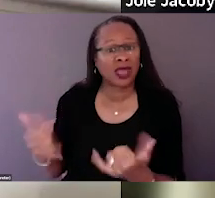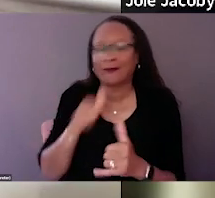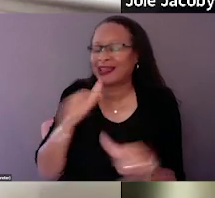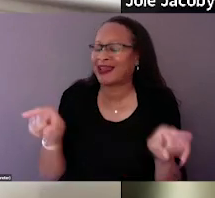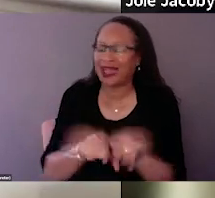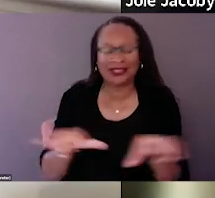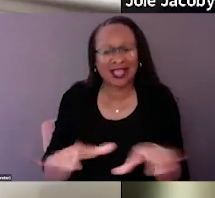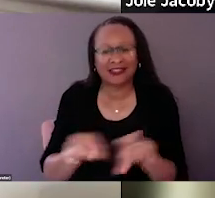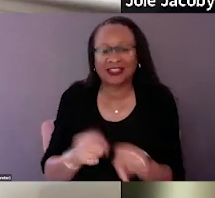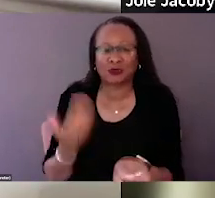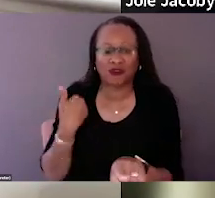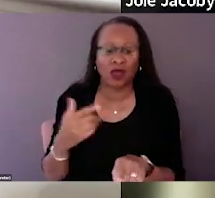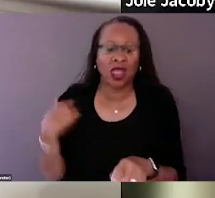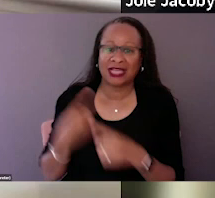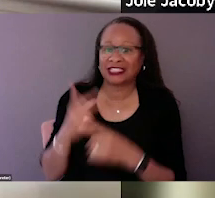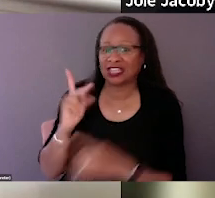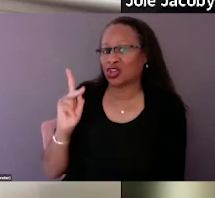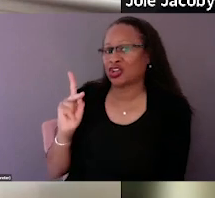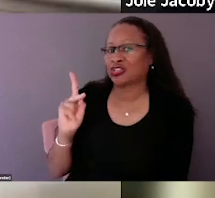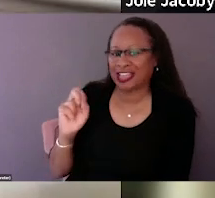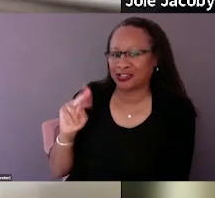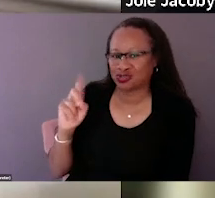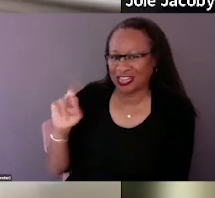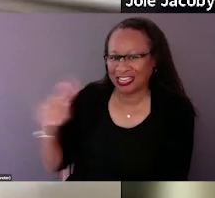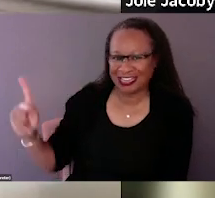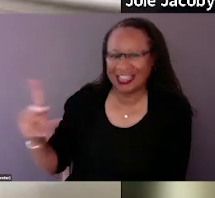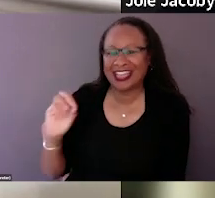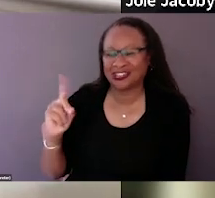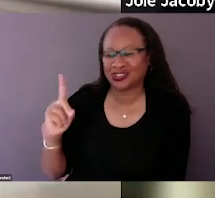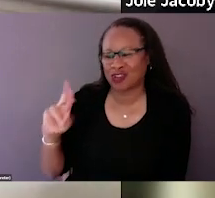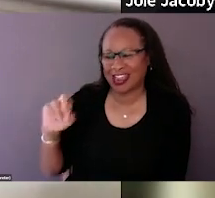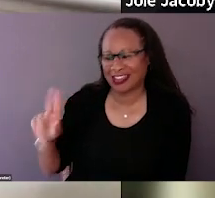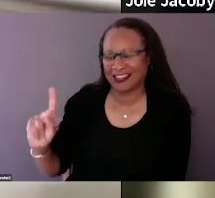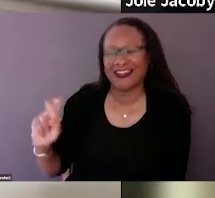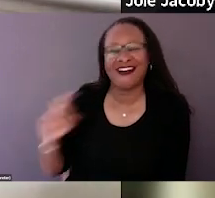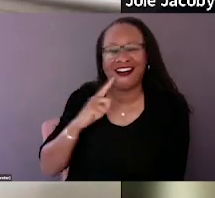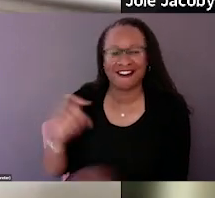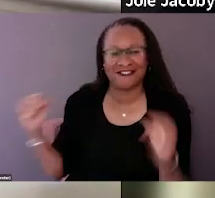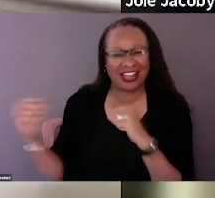unless Drake and Kendrick are beefing, and then I have to get some tweets off, then it's okay. You have to. Yes, absolutely.